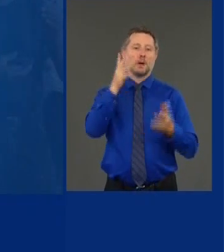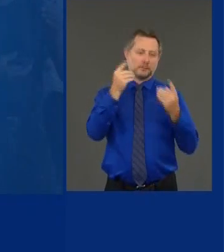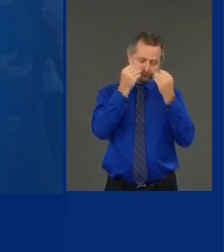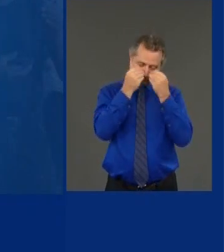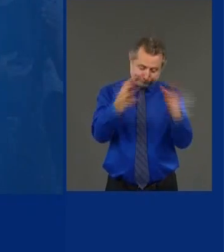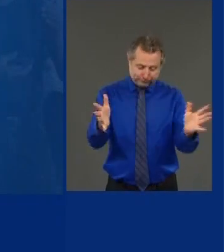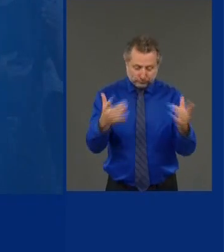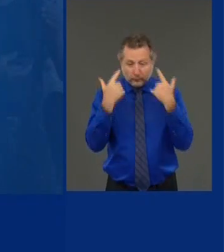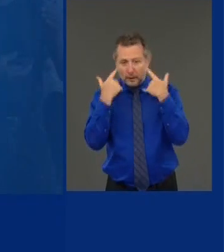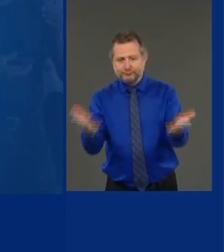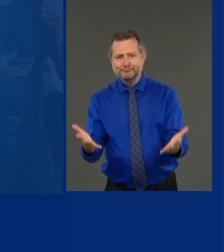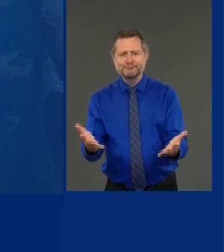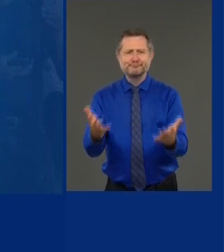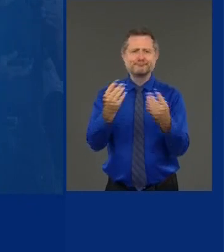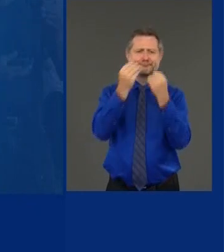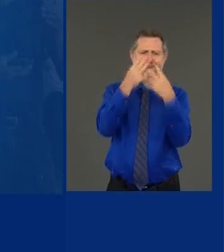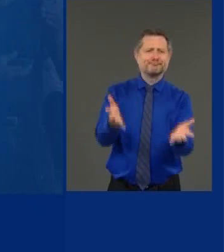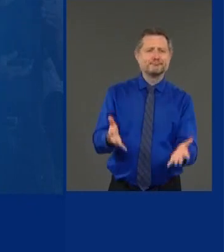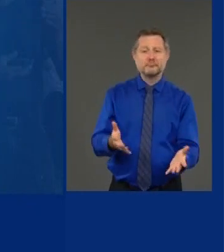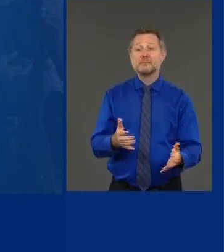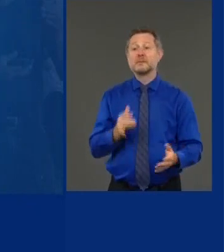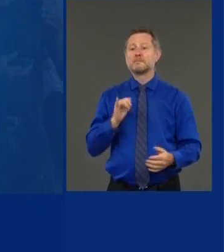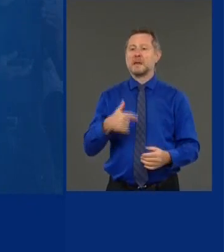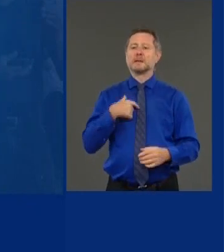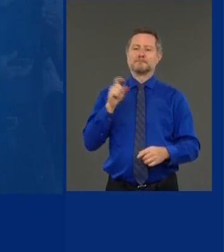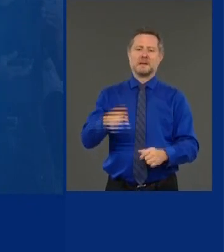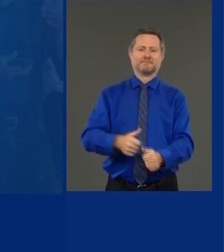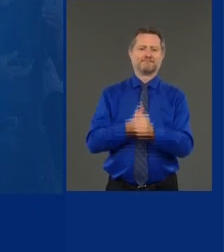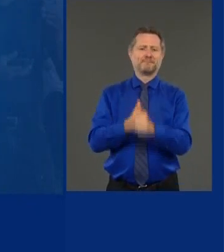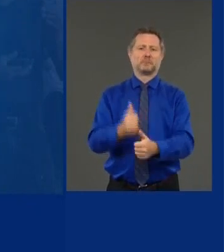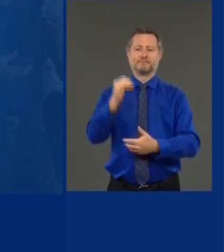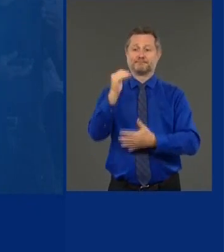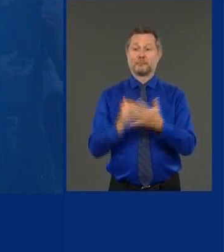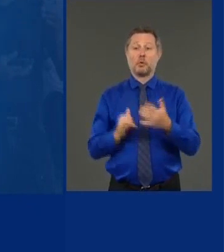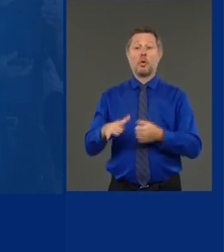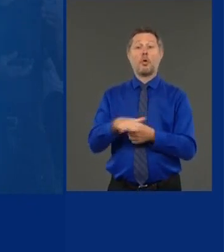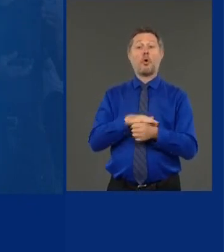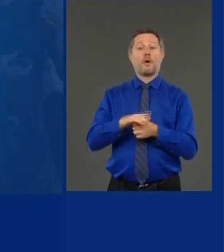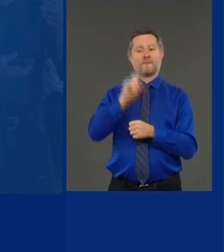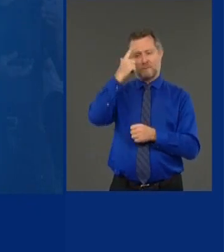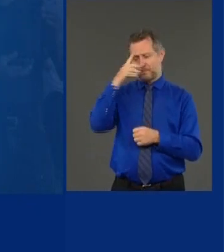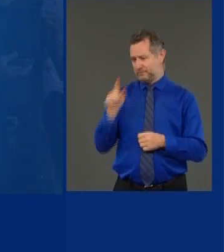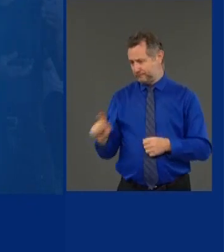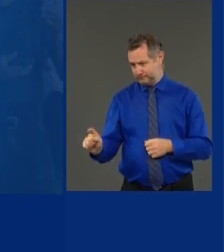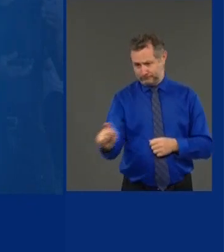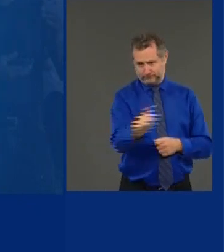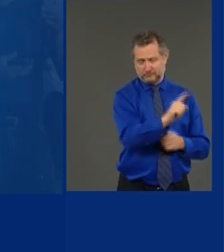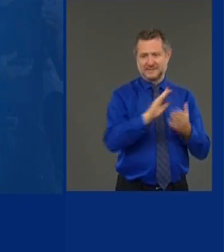COMPLIANCE. THE NUMBERS ARE A RESULT OF THE ACTIONS, AND WE HAVE BEEN DISCIPLINED, AND WE HAVE TO STAY